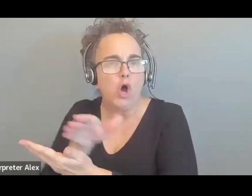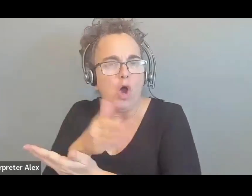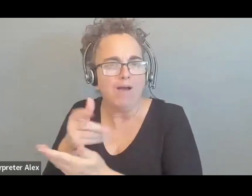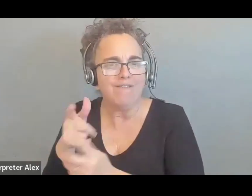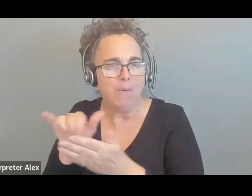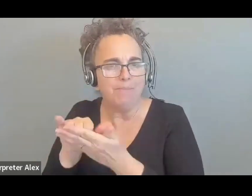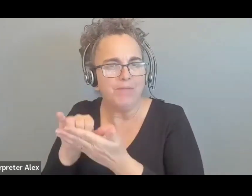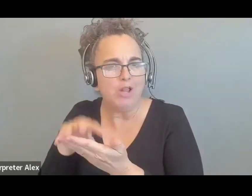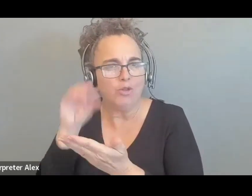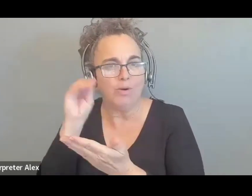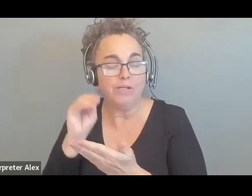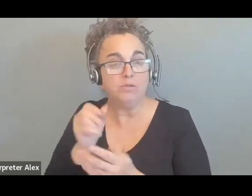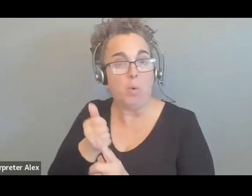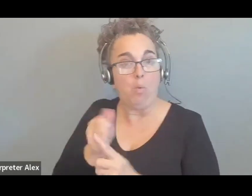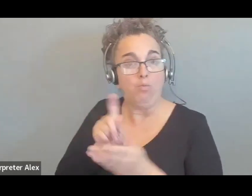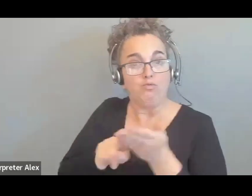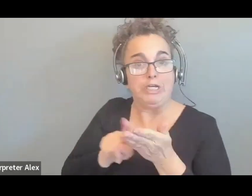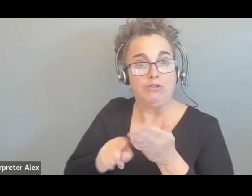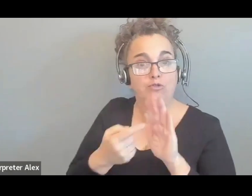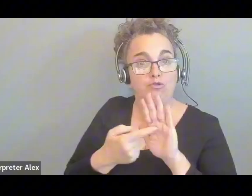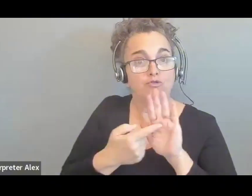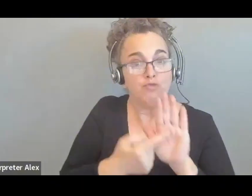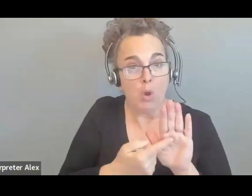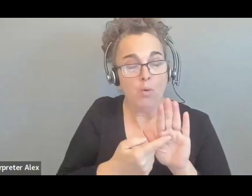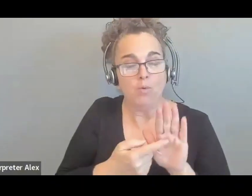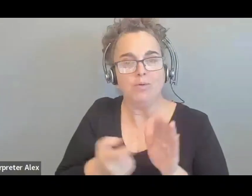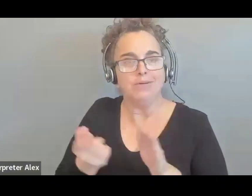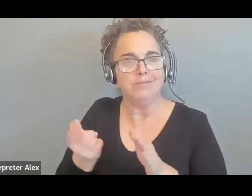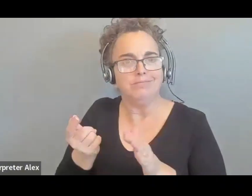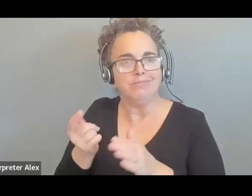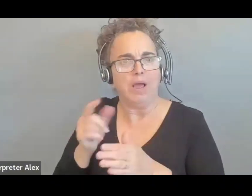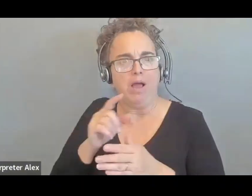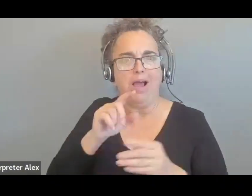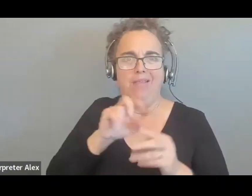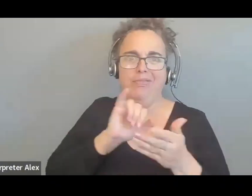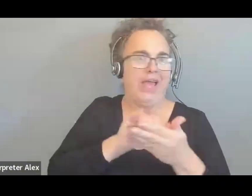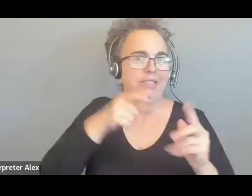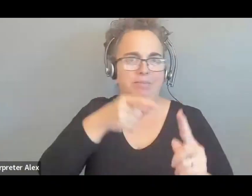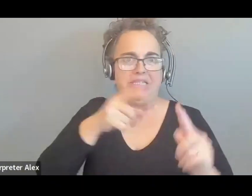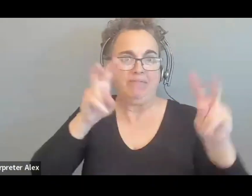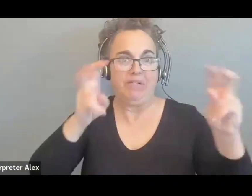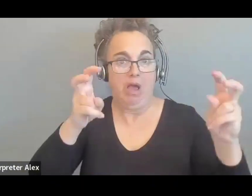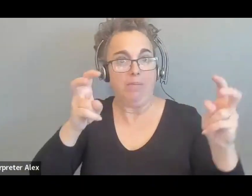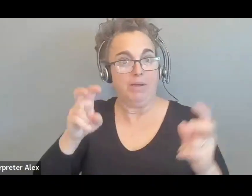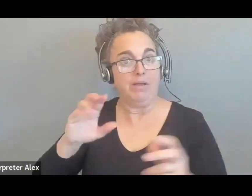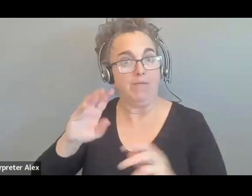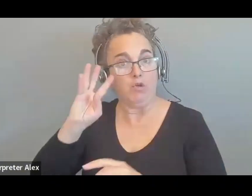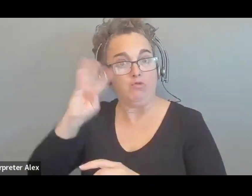creating songs actually helped students, about a subject, would help the student learn the subject better.